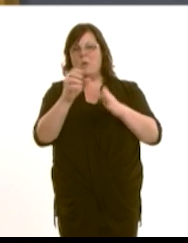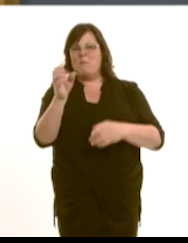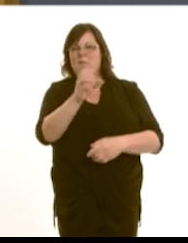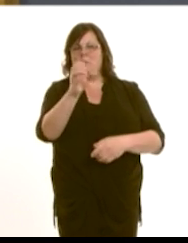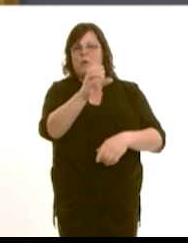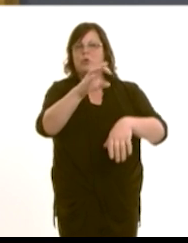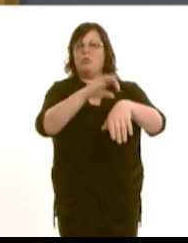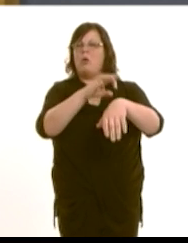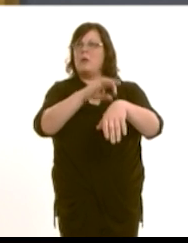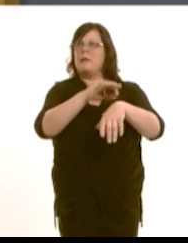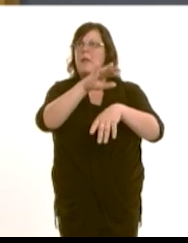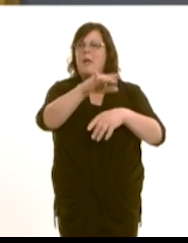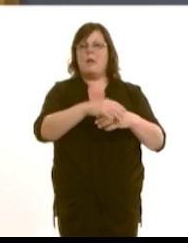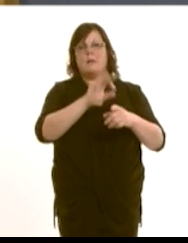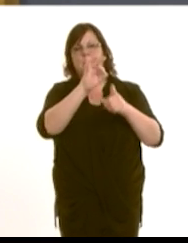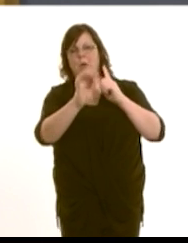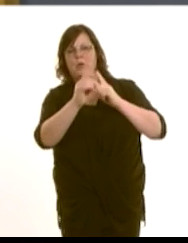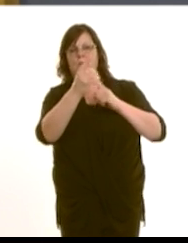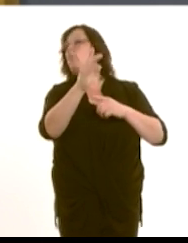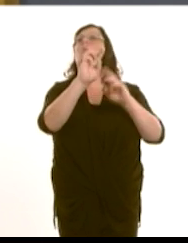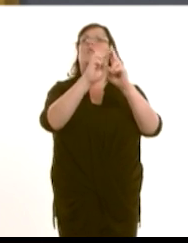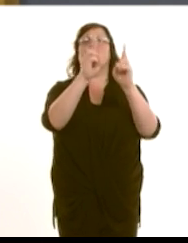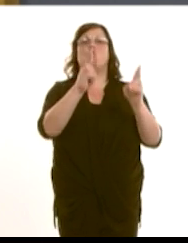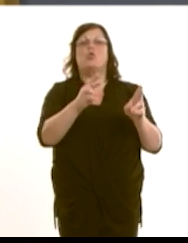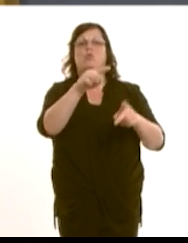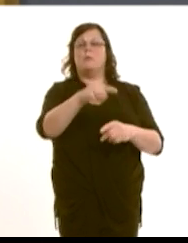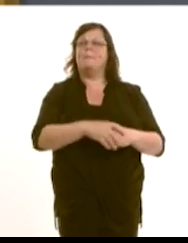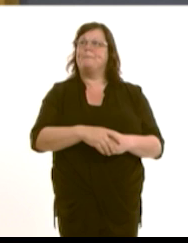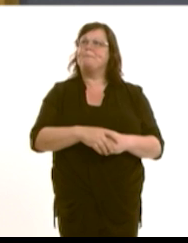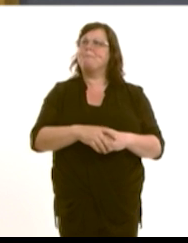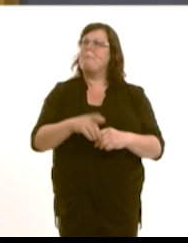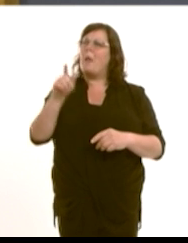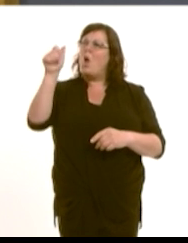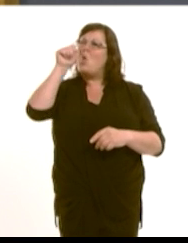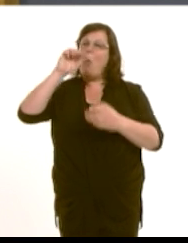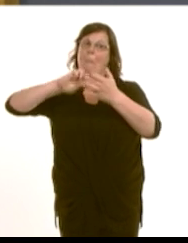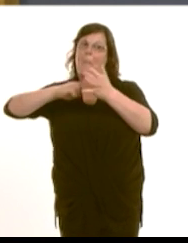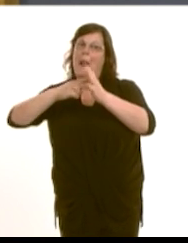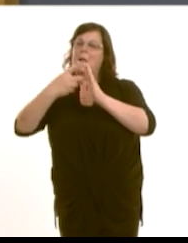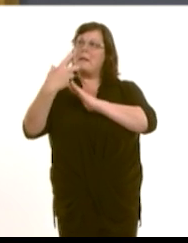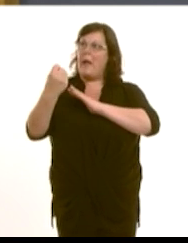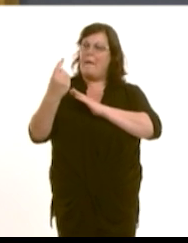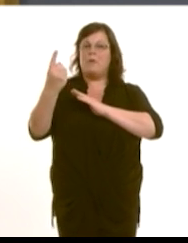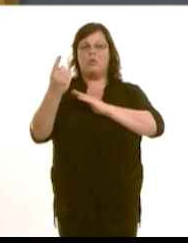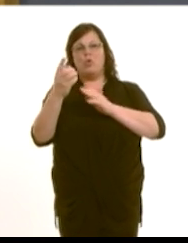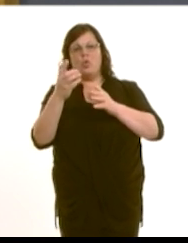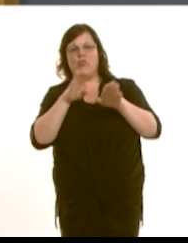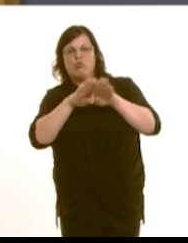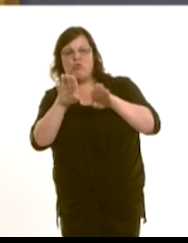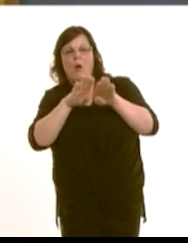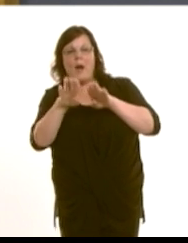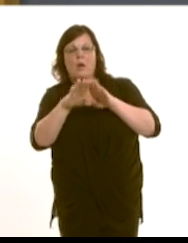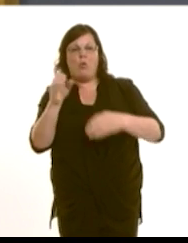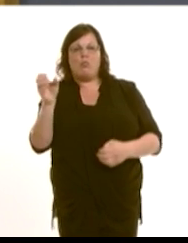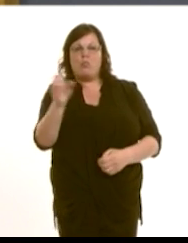I welcome what you have just said in terms of your plans to train and recruit more GPs.